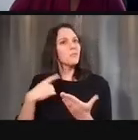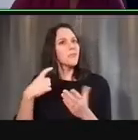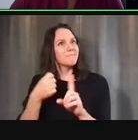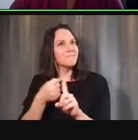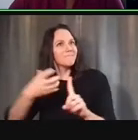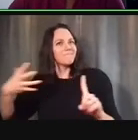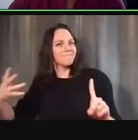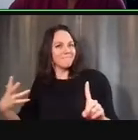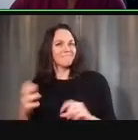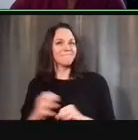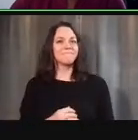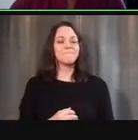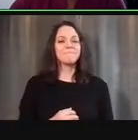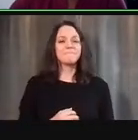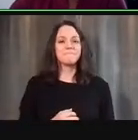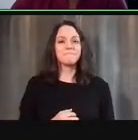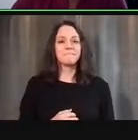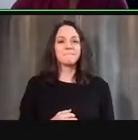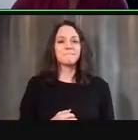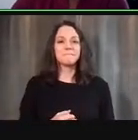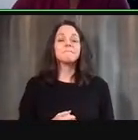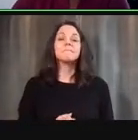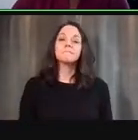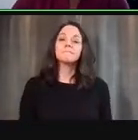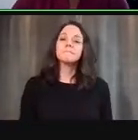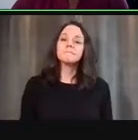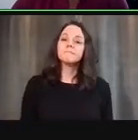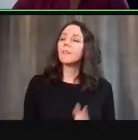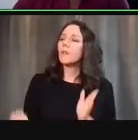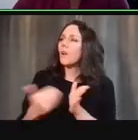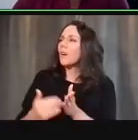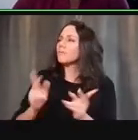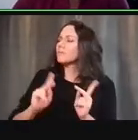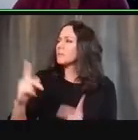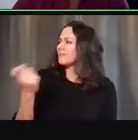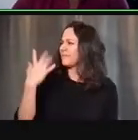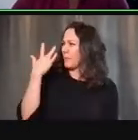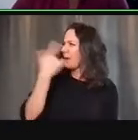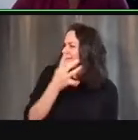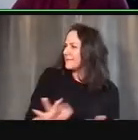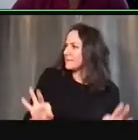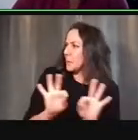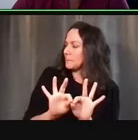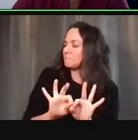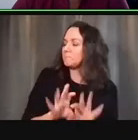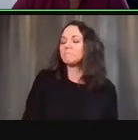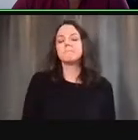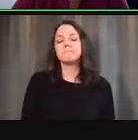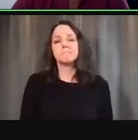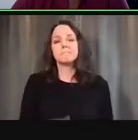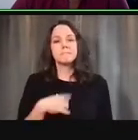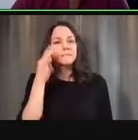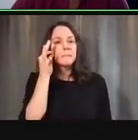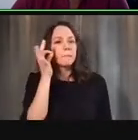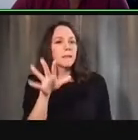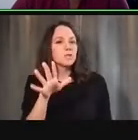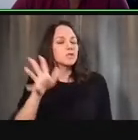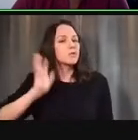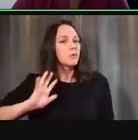Yes. Often we're asked, Why does this matter? And I shared a little earlier about how